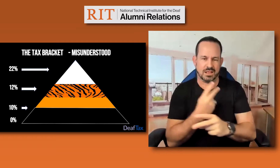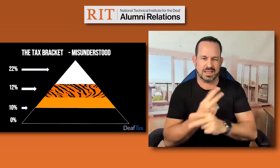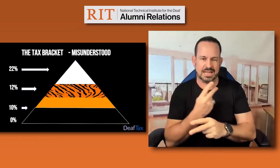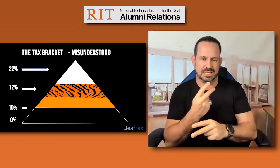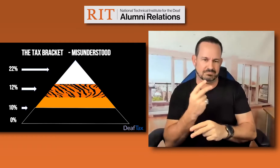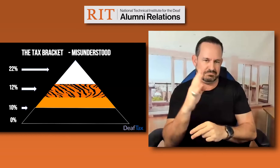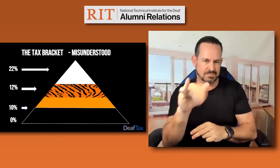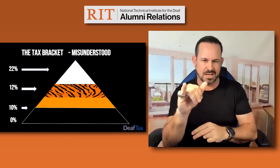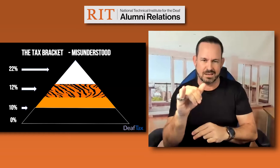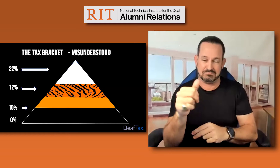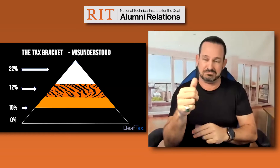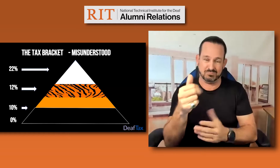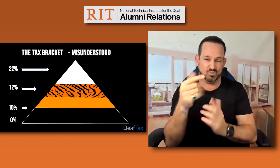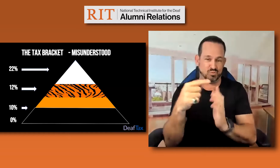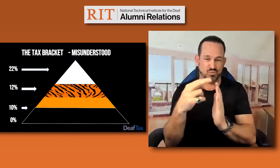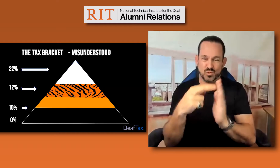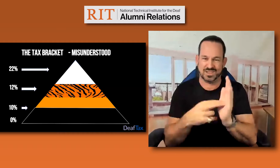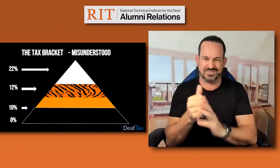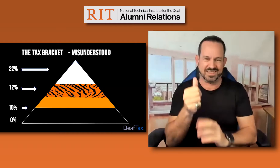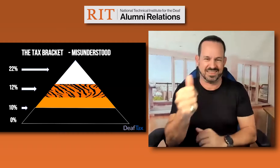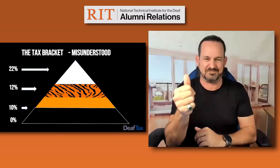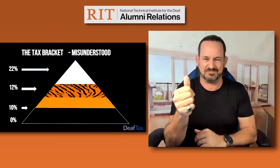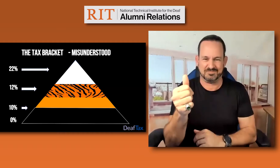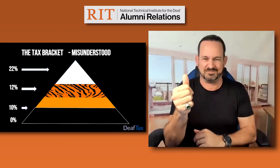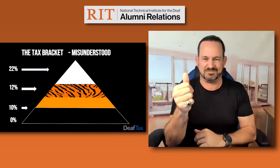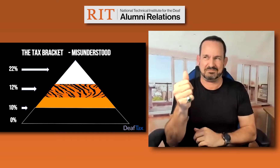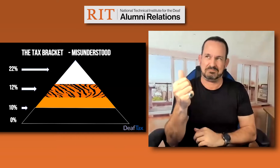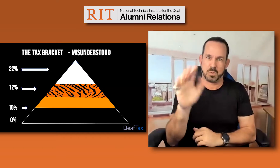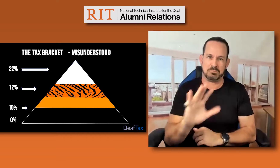The one thing I want to emphasize here is that we